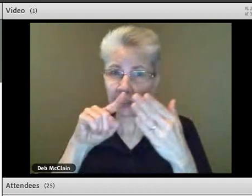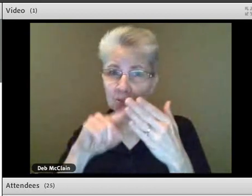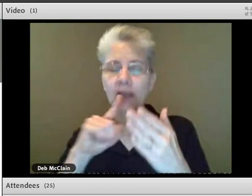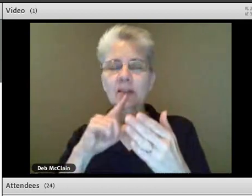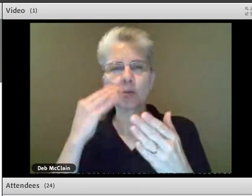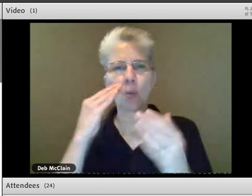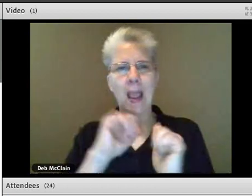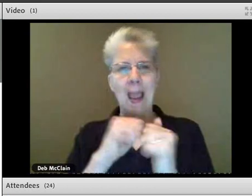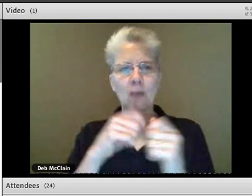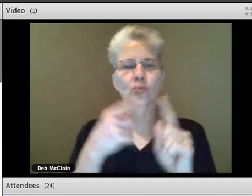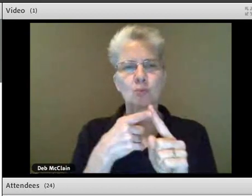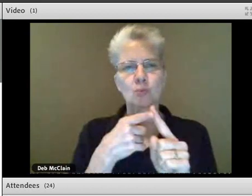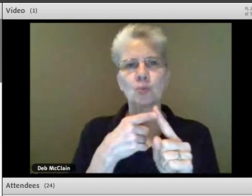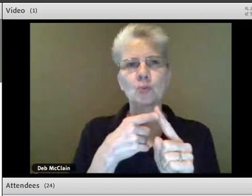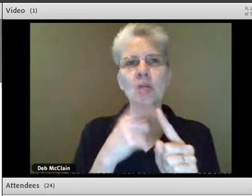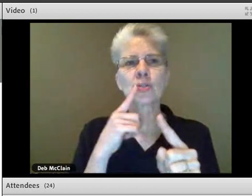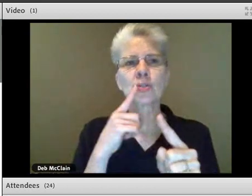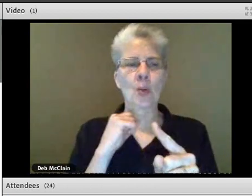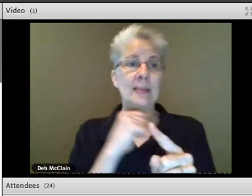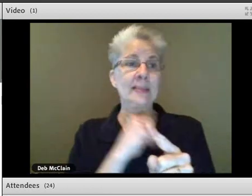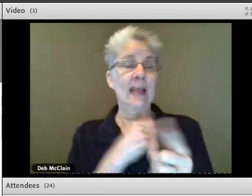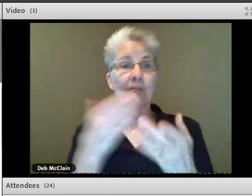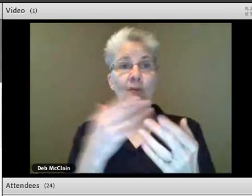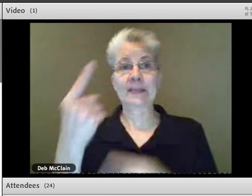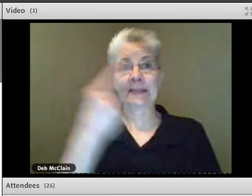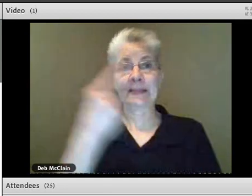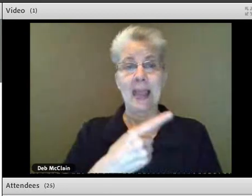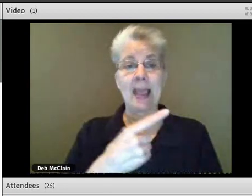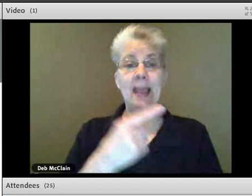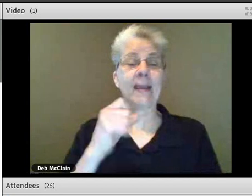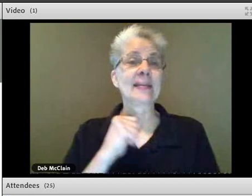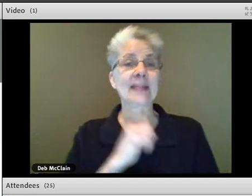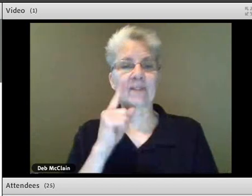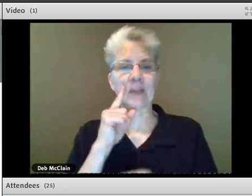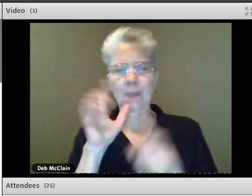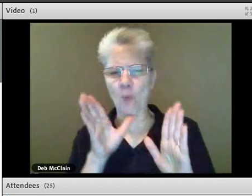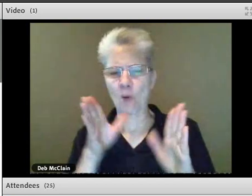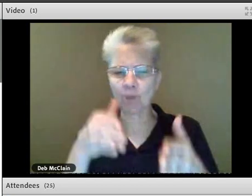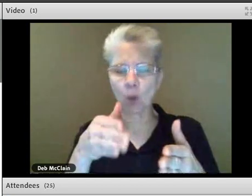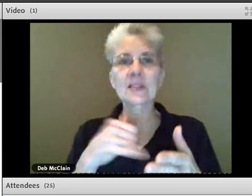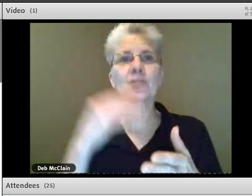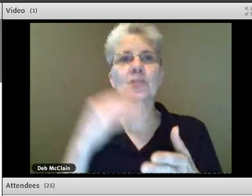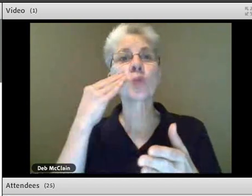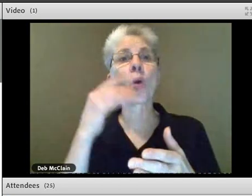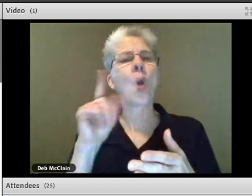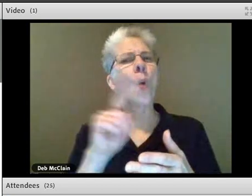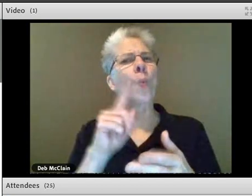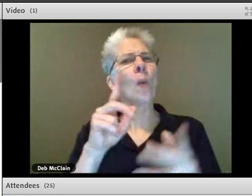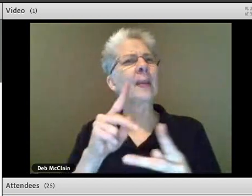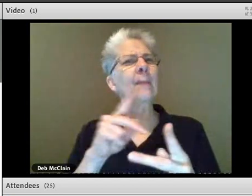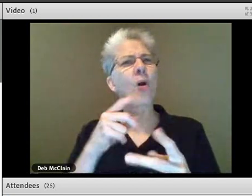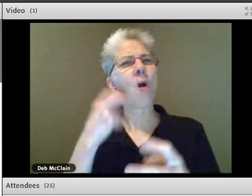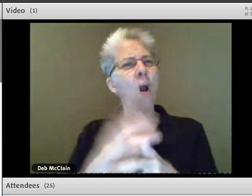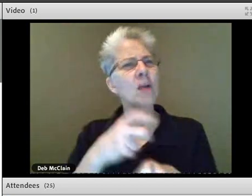like, a staff service day. Now your staff service days can be more direct because you know exactly where people are struggling, and that is what you would focus on